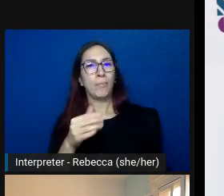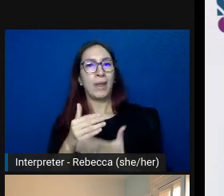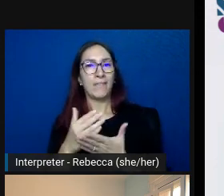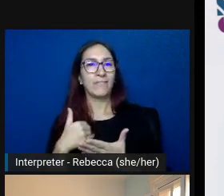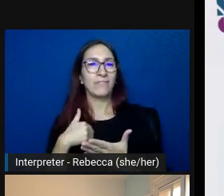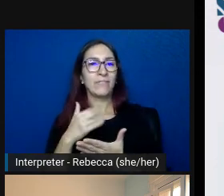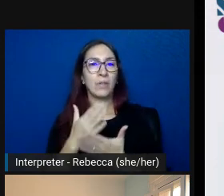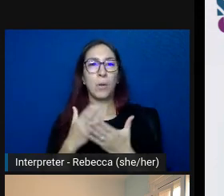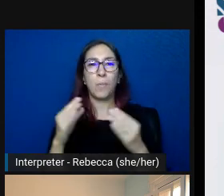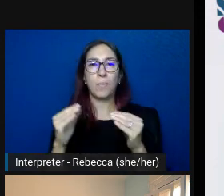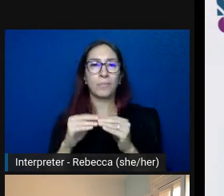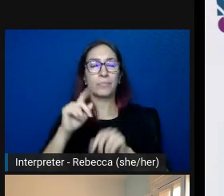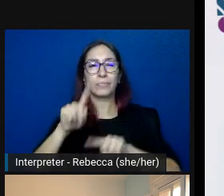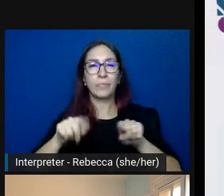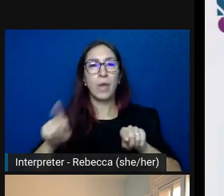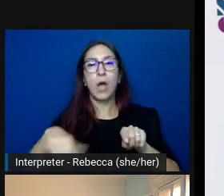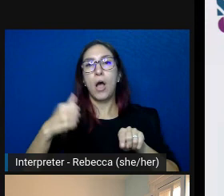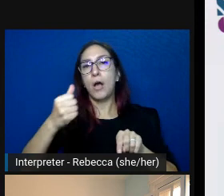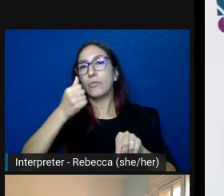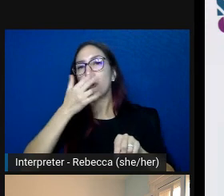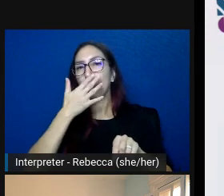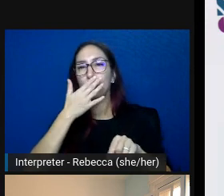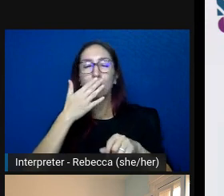that was so pinky.